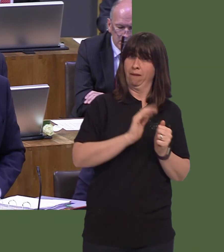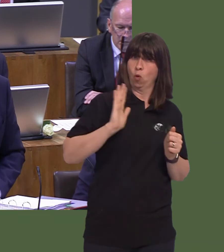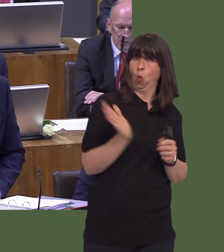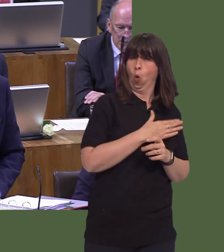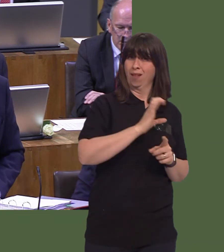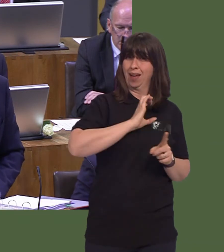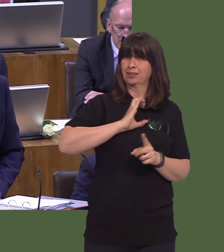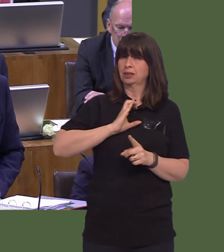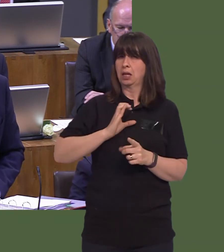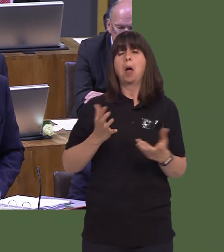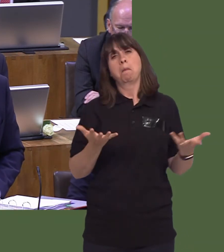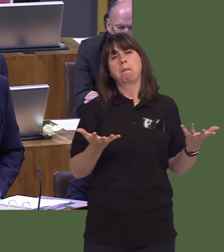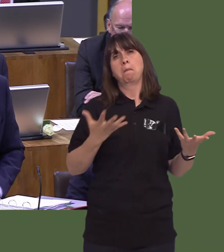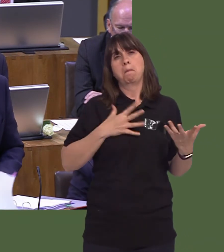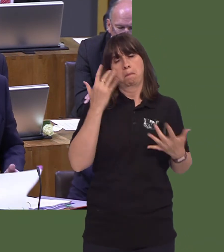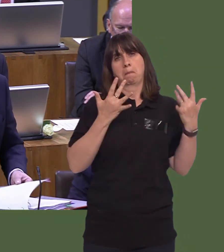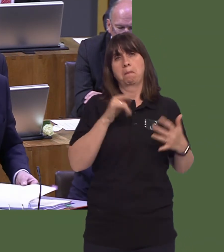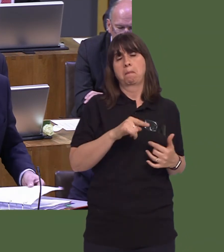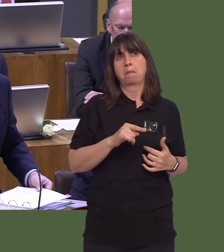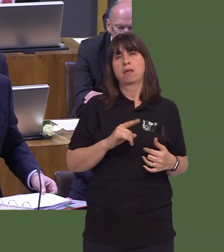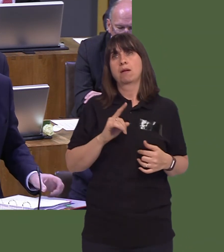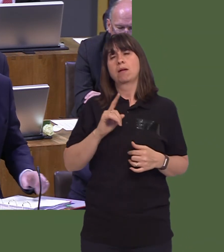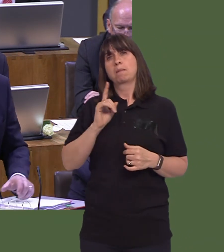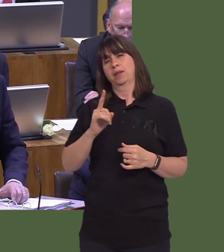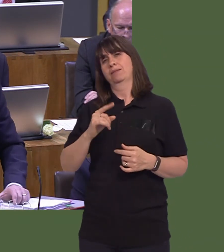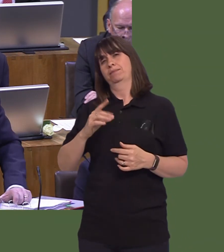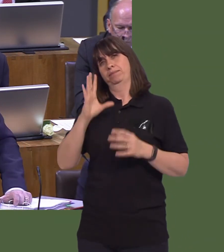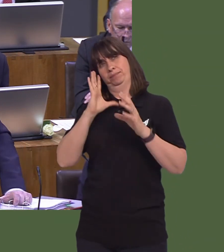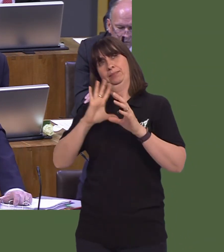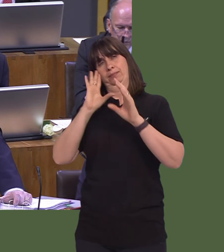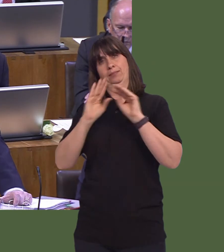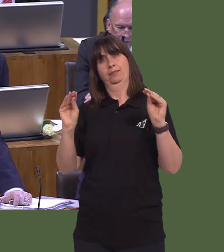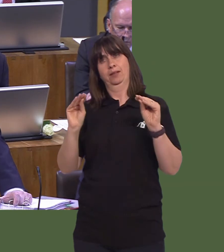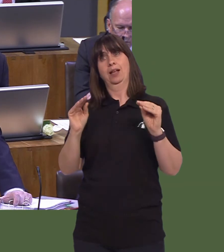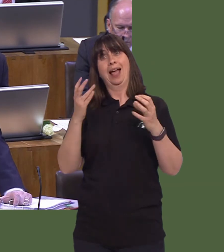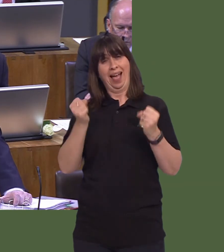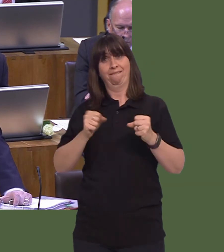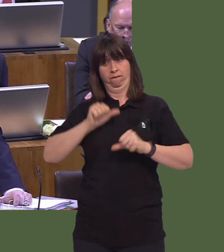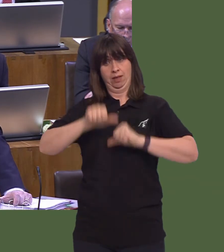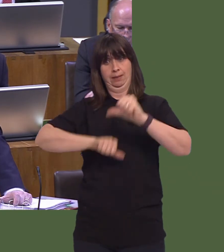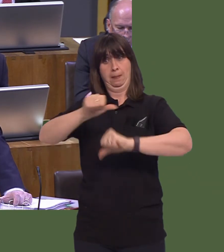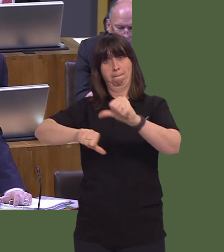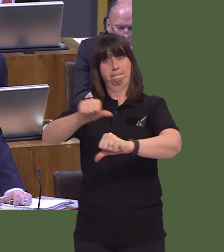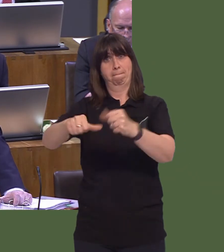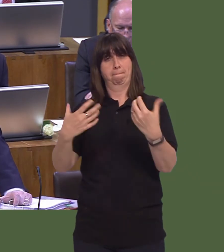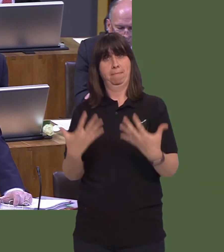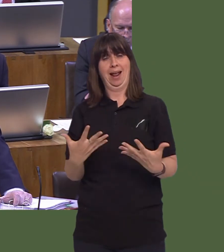I can say is that there is already a system in place in order to examine the way in which